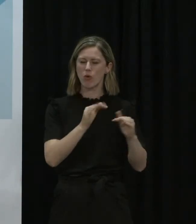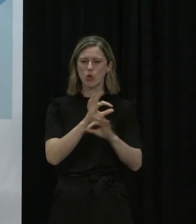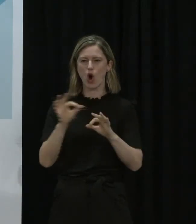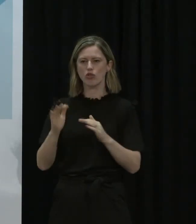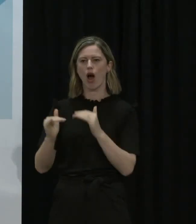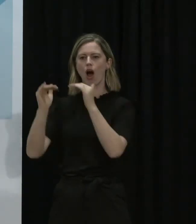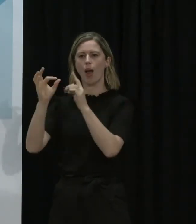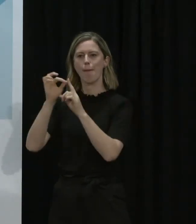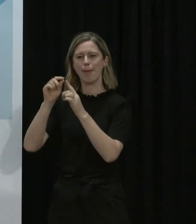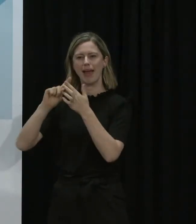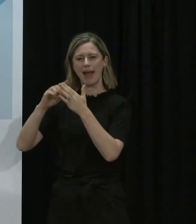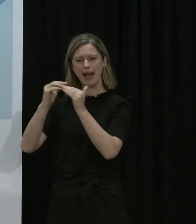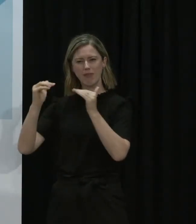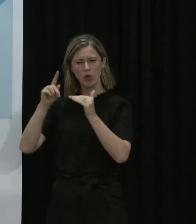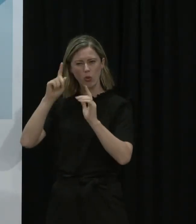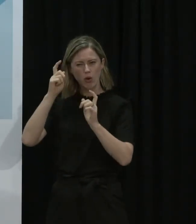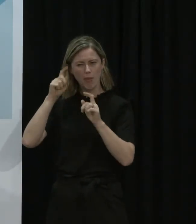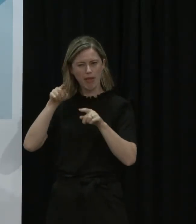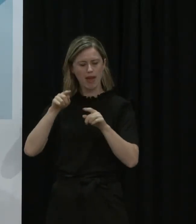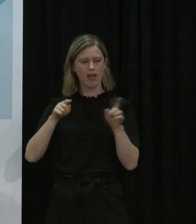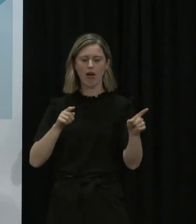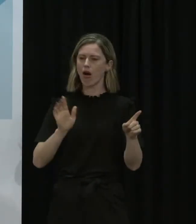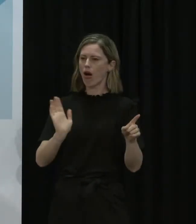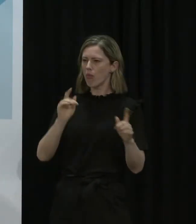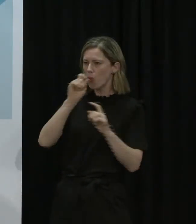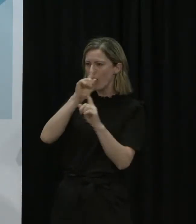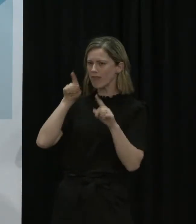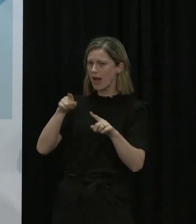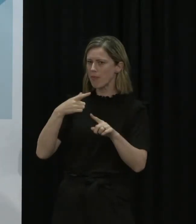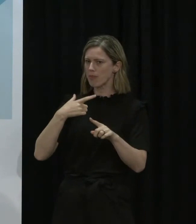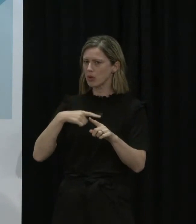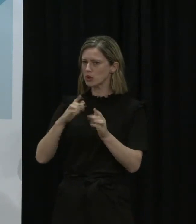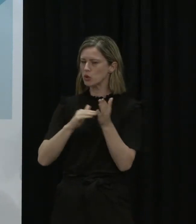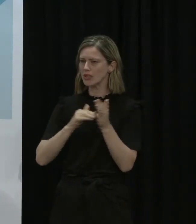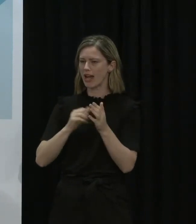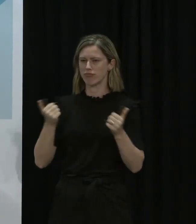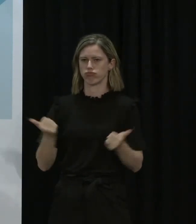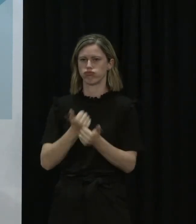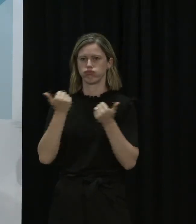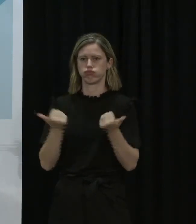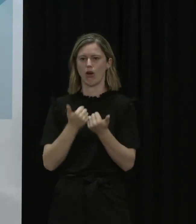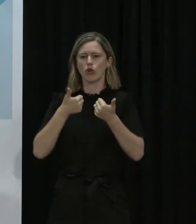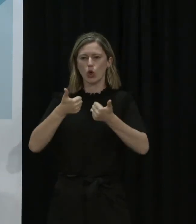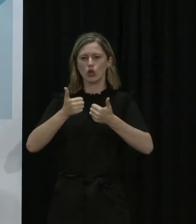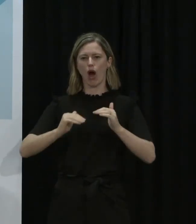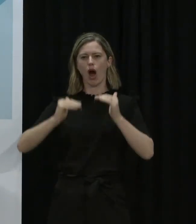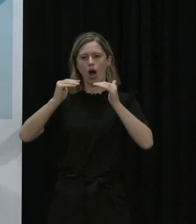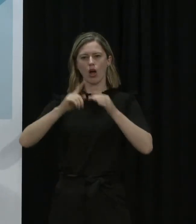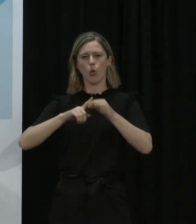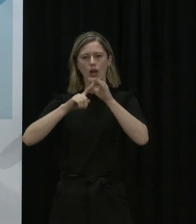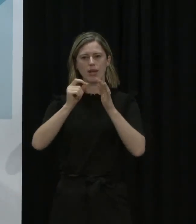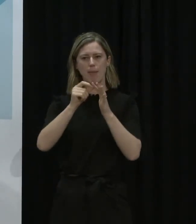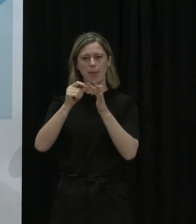supplied food-grade gloves to use as PPE? No, I'm not aware of that. I